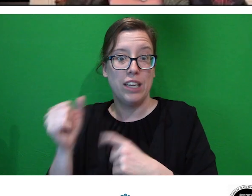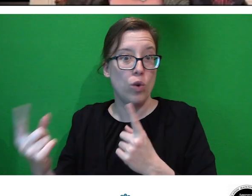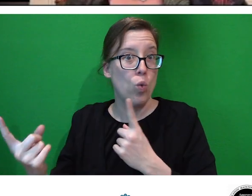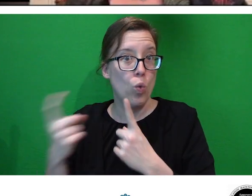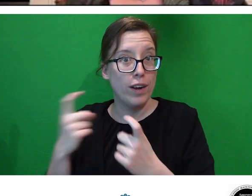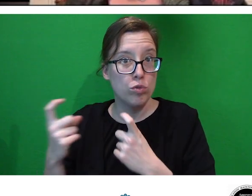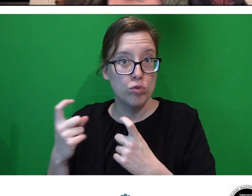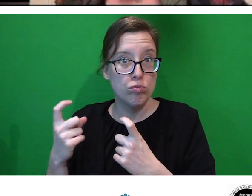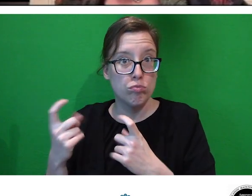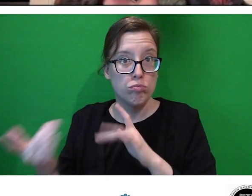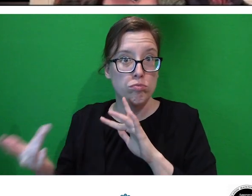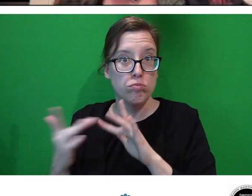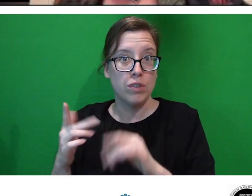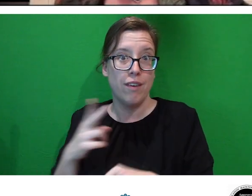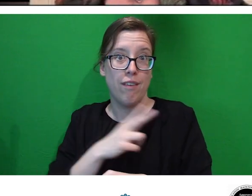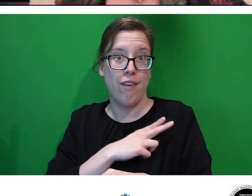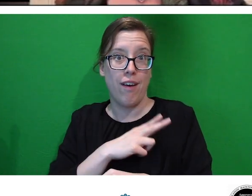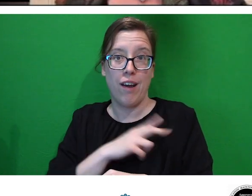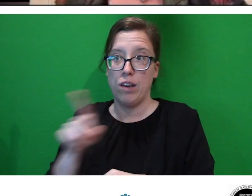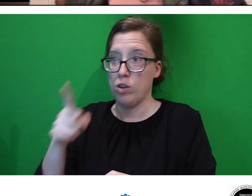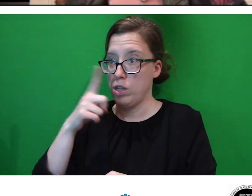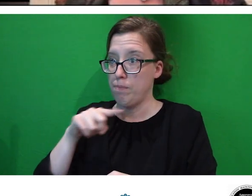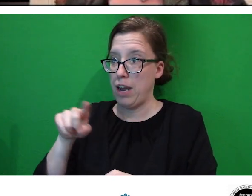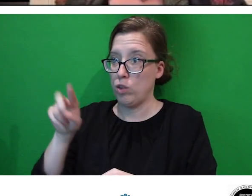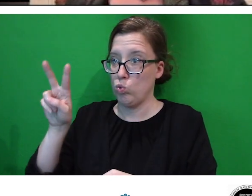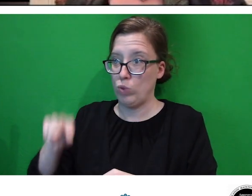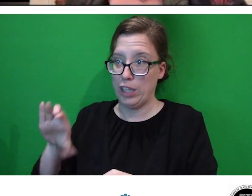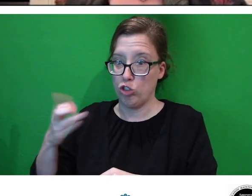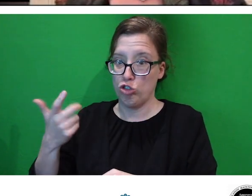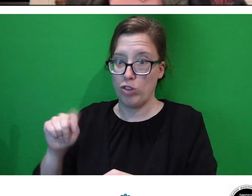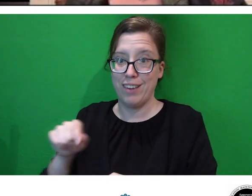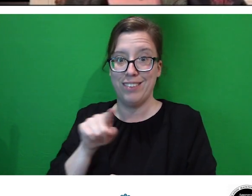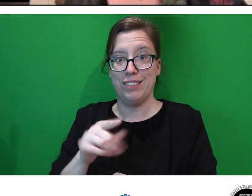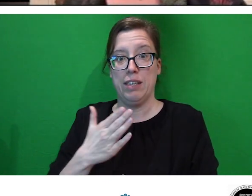So we have about three, four minutes for questions.